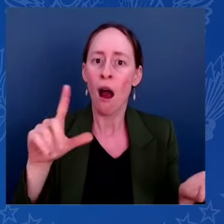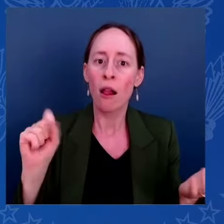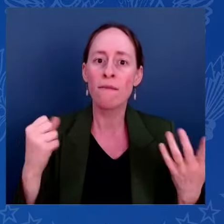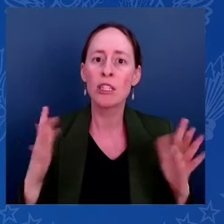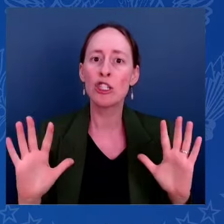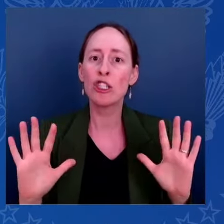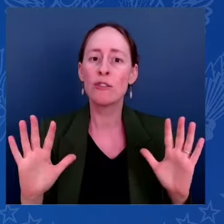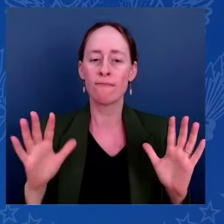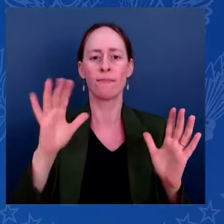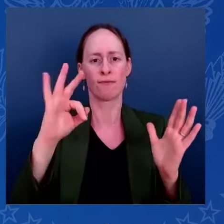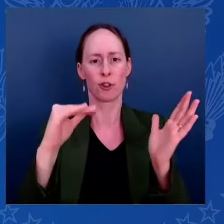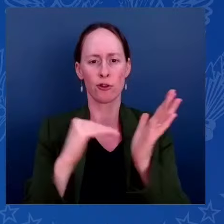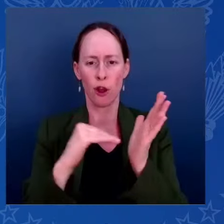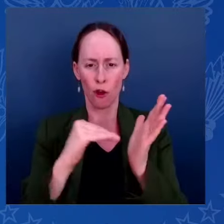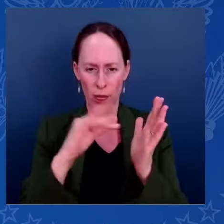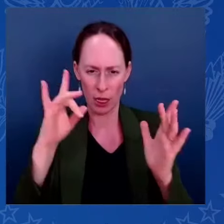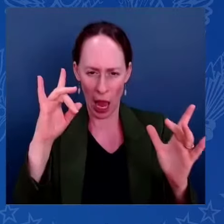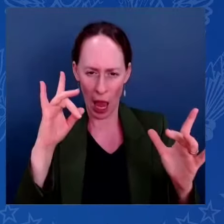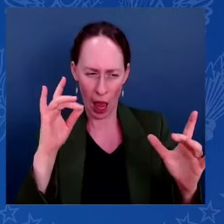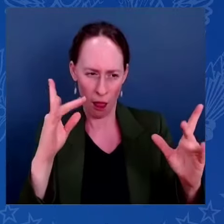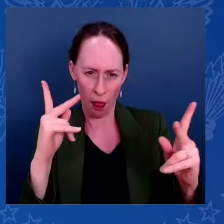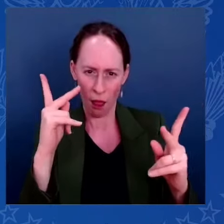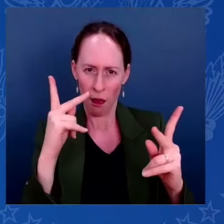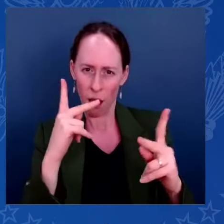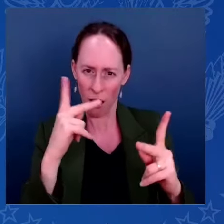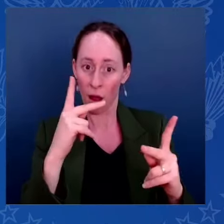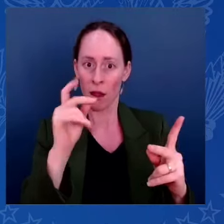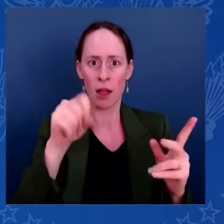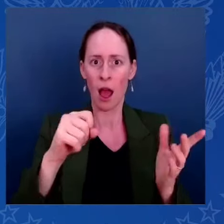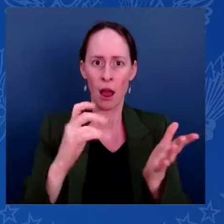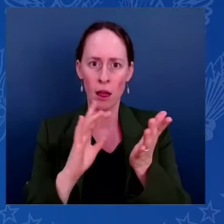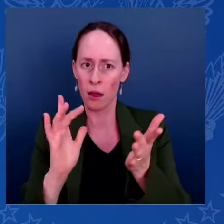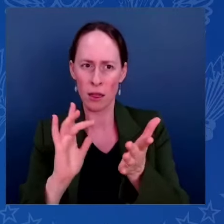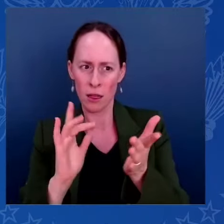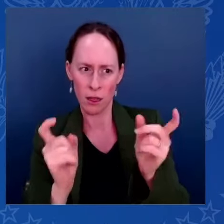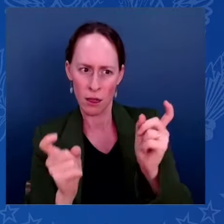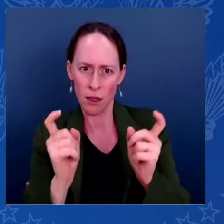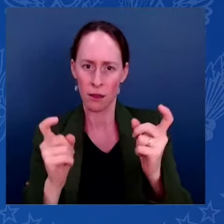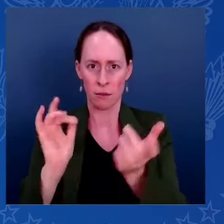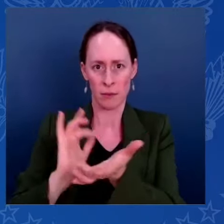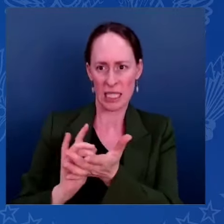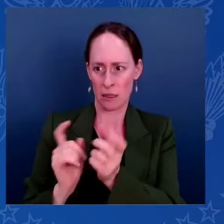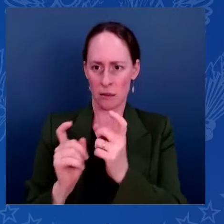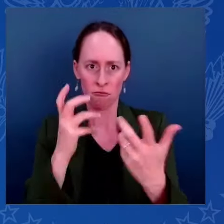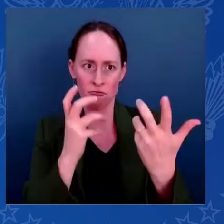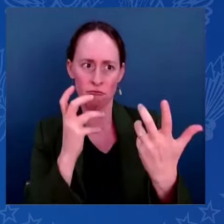and stay ahead of the cancer as it changes. Imagine applying artificial intelligence to identify existing drugs